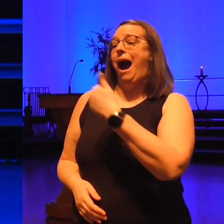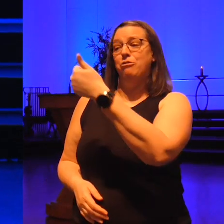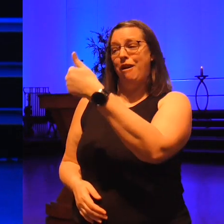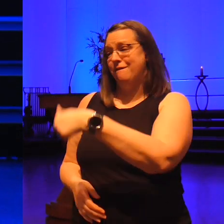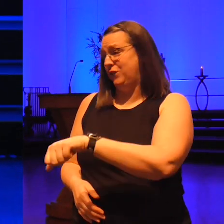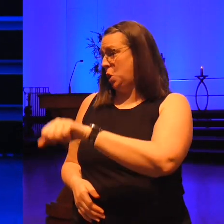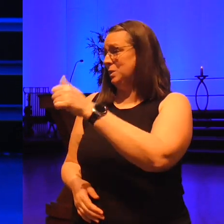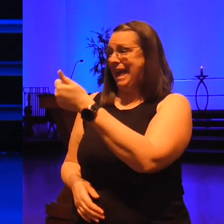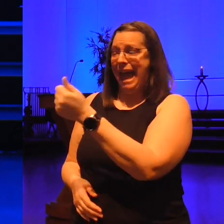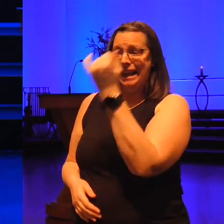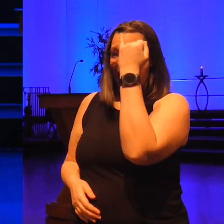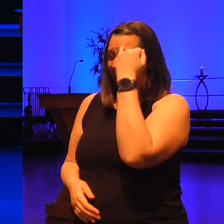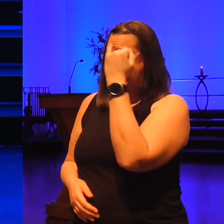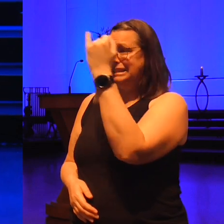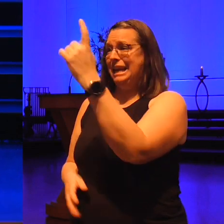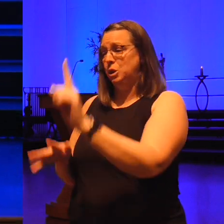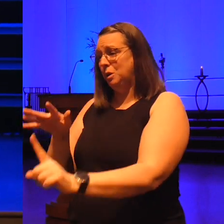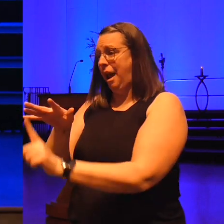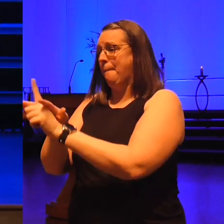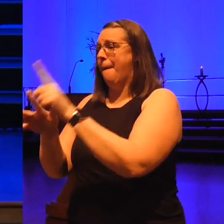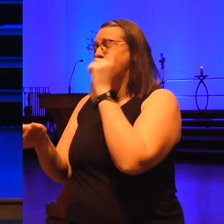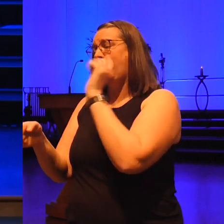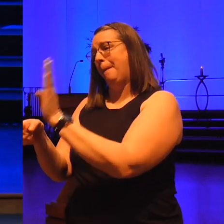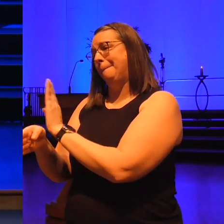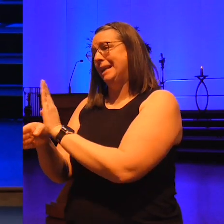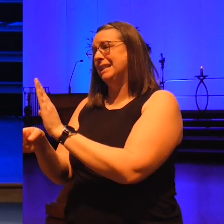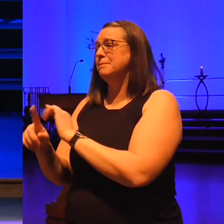come up with for our business and I want you to know that I realize I do that and